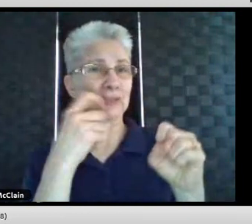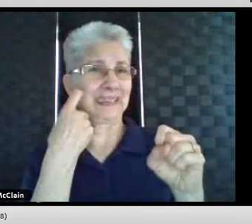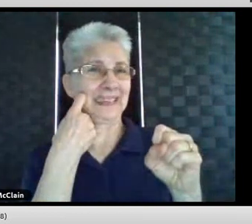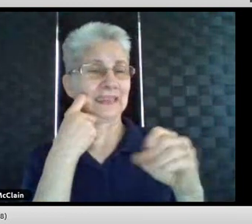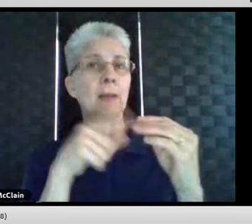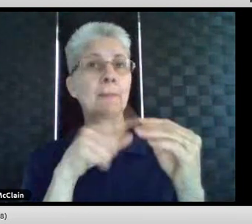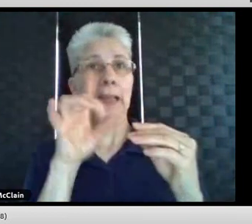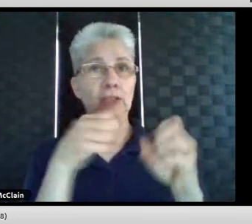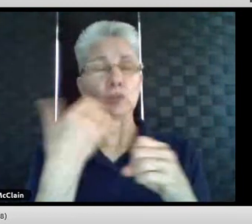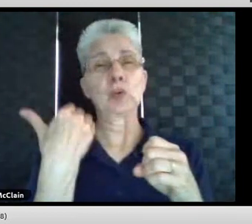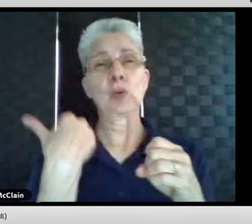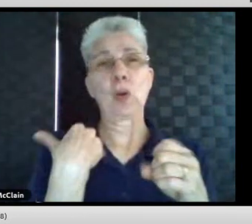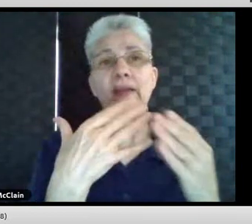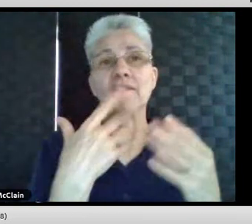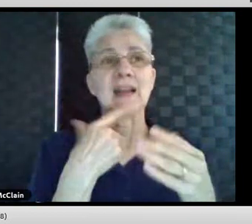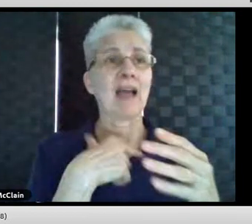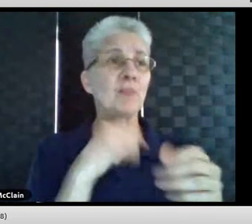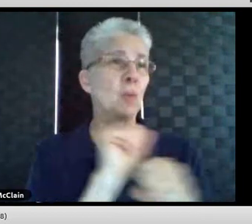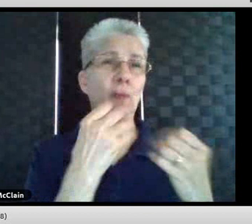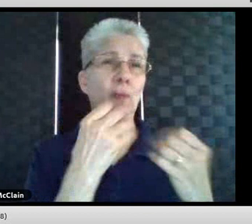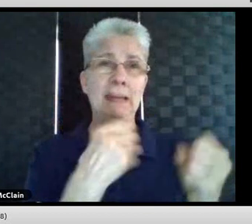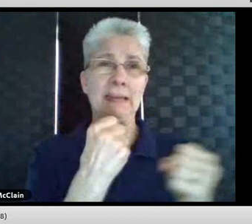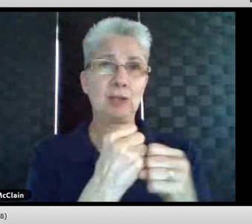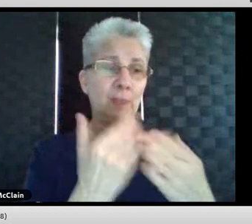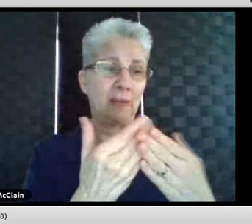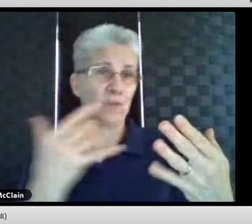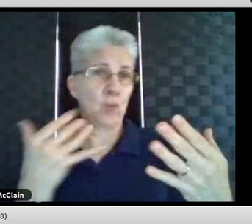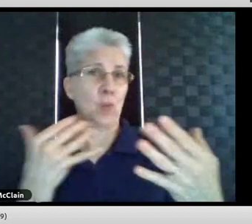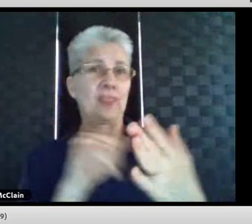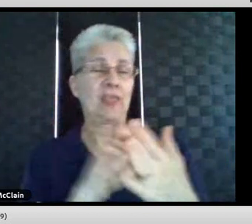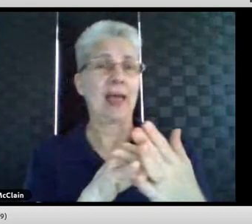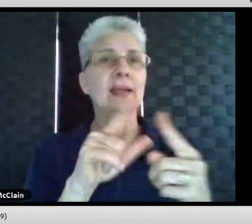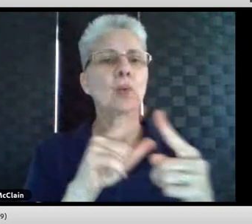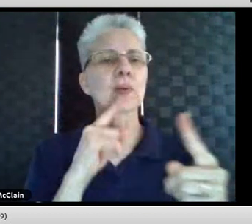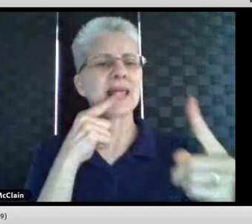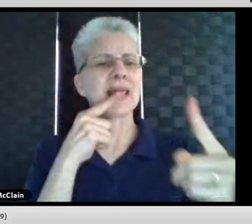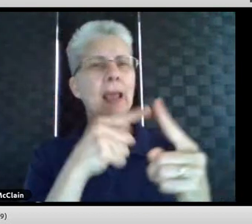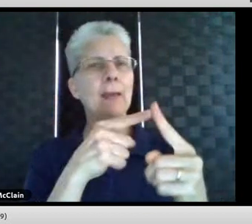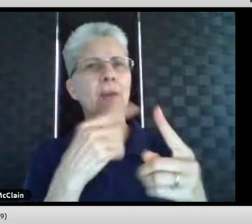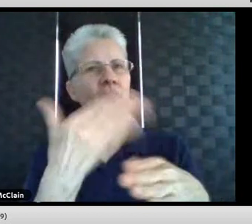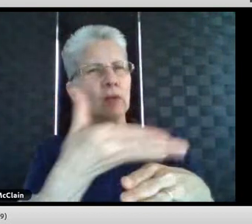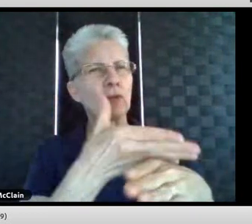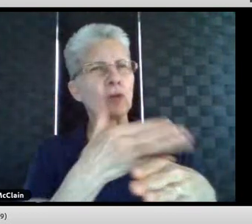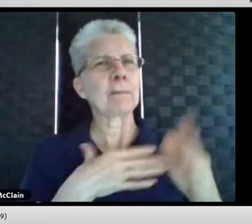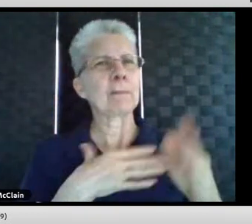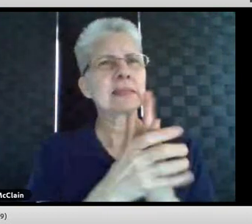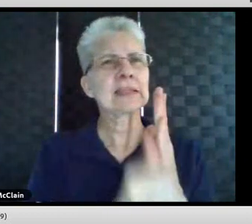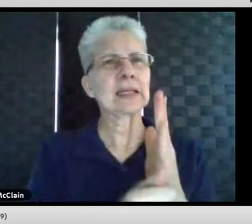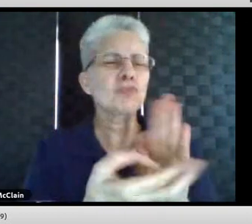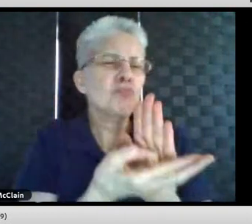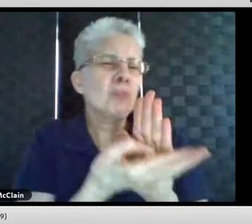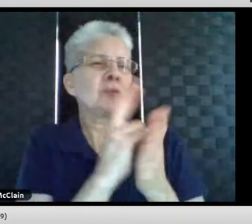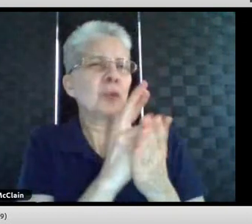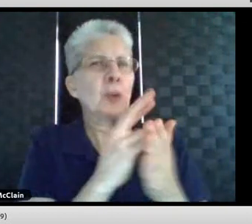even though I've been in my career quite some time? And again, this was with the aim of refreshing my skills and kind of going back to basics.